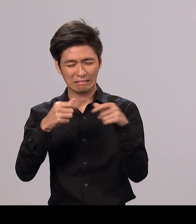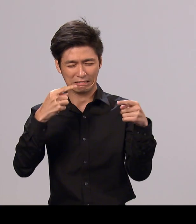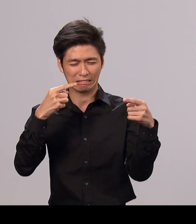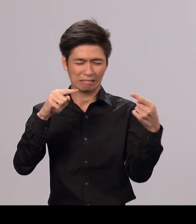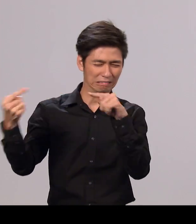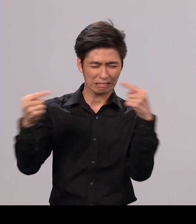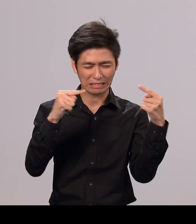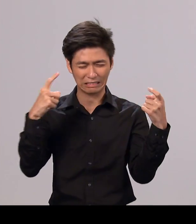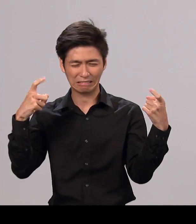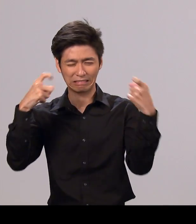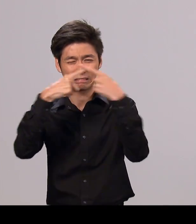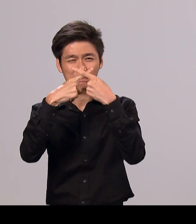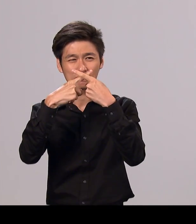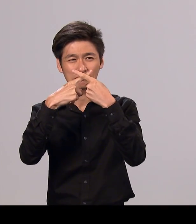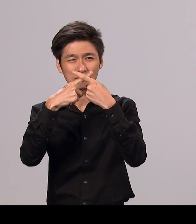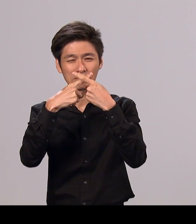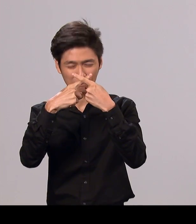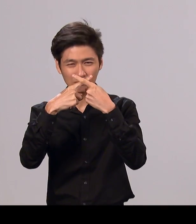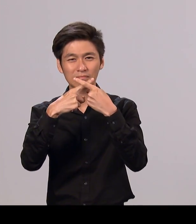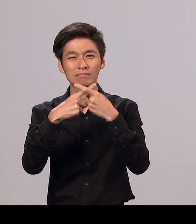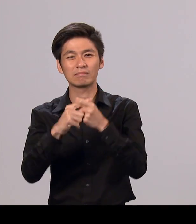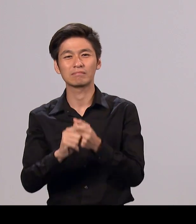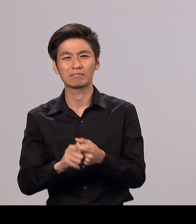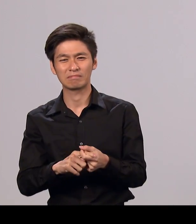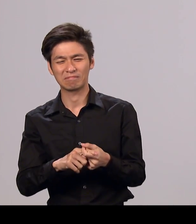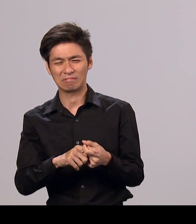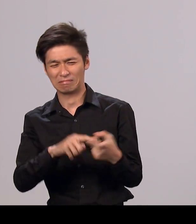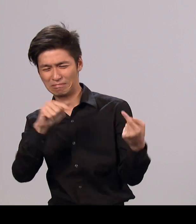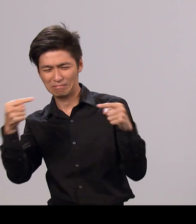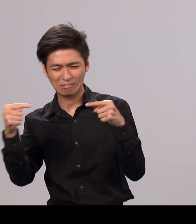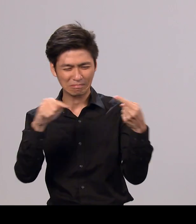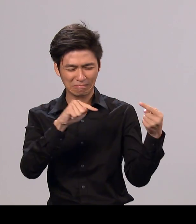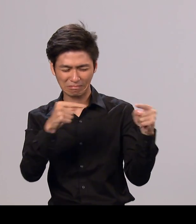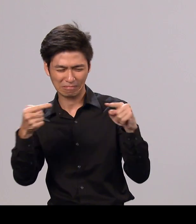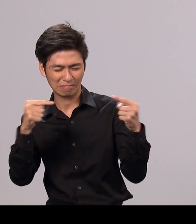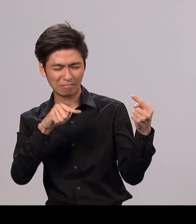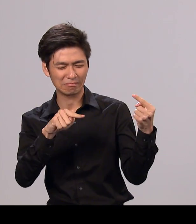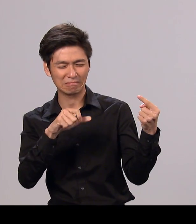because it is a dispute where even what is in dispute is itself being disputed.